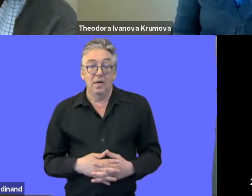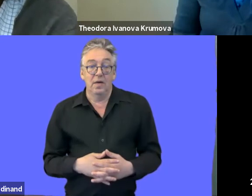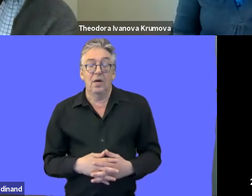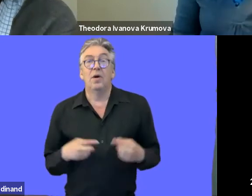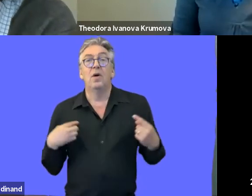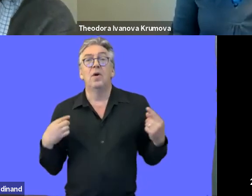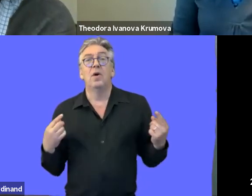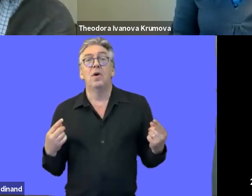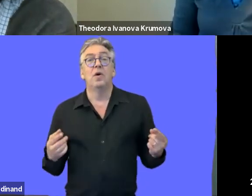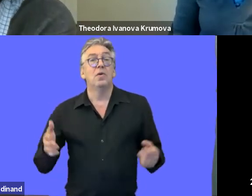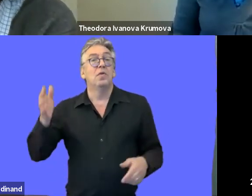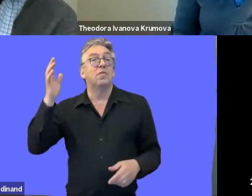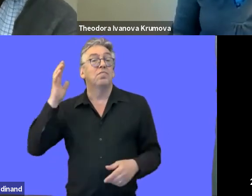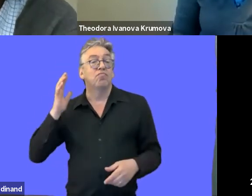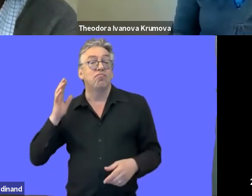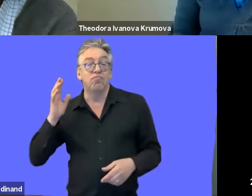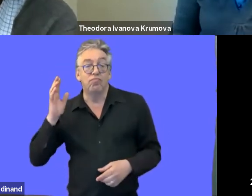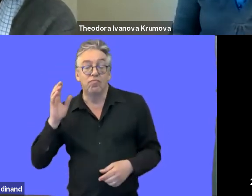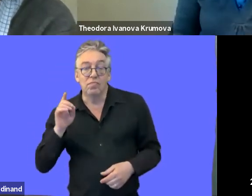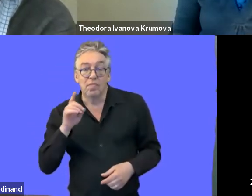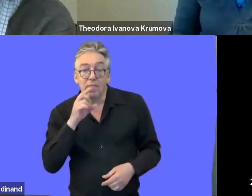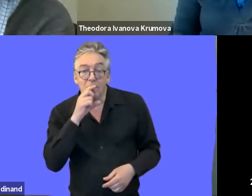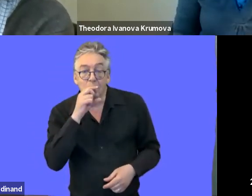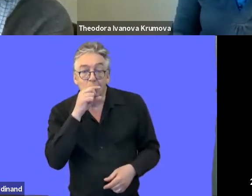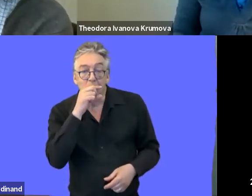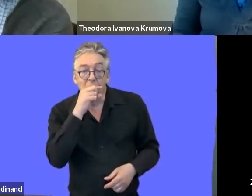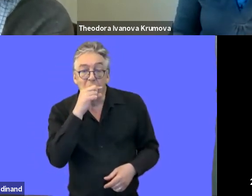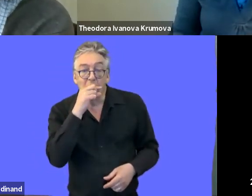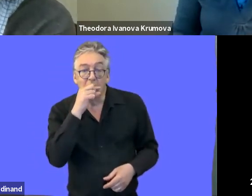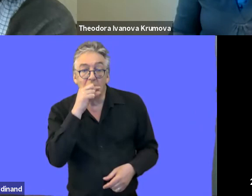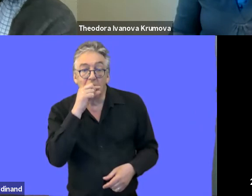about the effectivenesss of domestic remedies